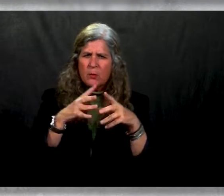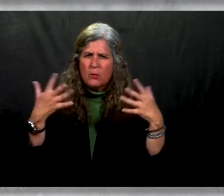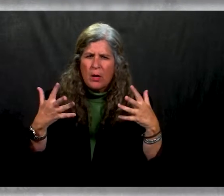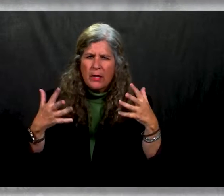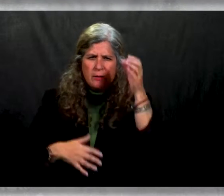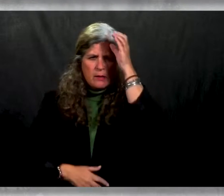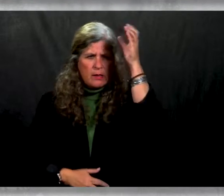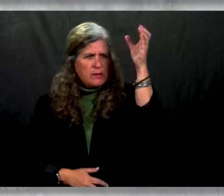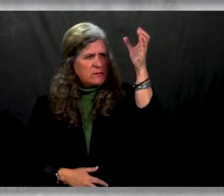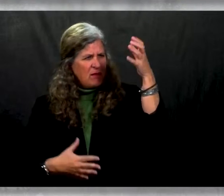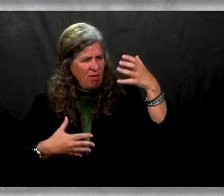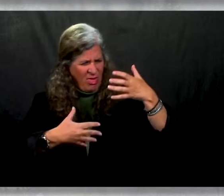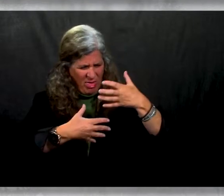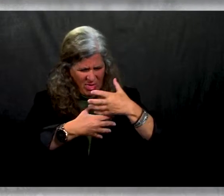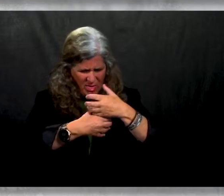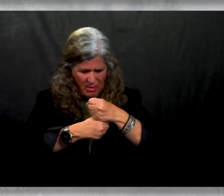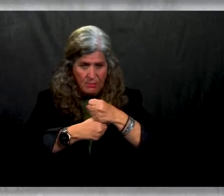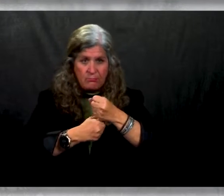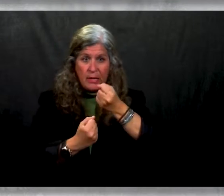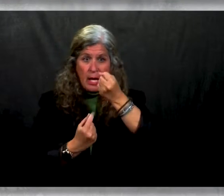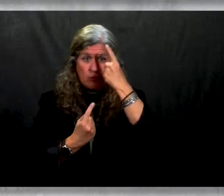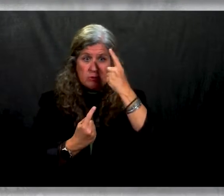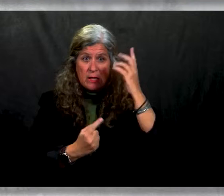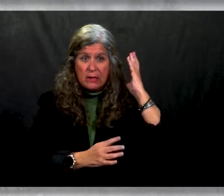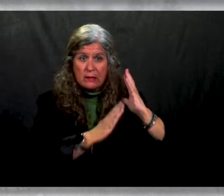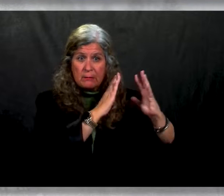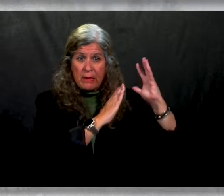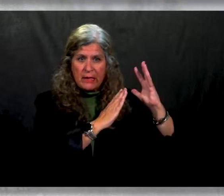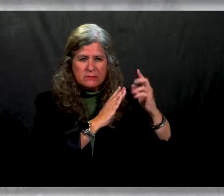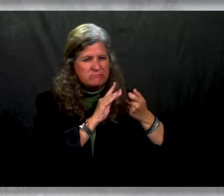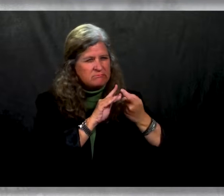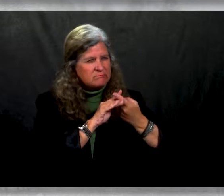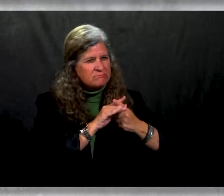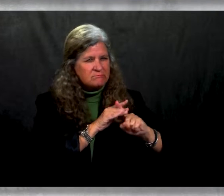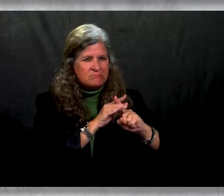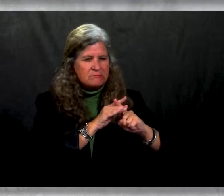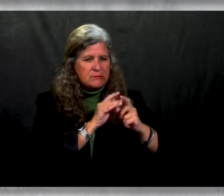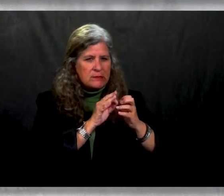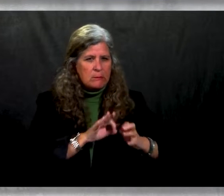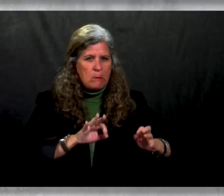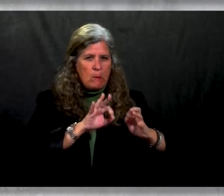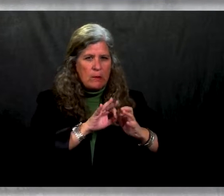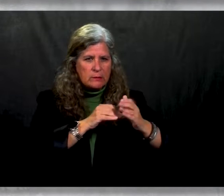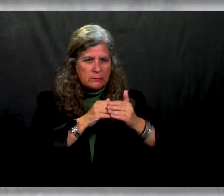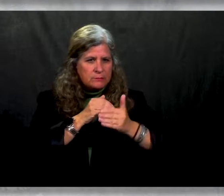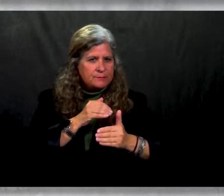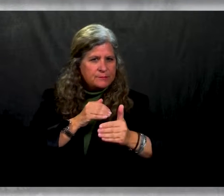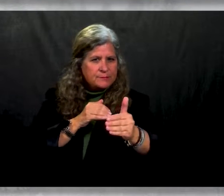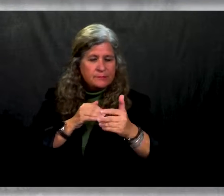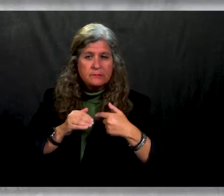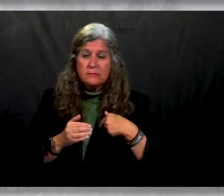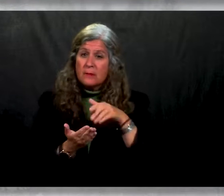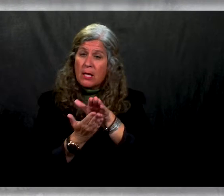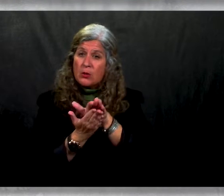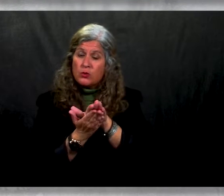but understanding our past is key to how we move into the future. In school, we learn that the Holocaust is the systematic,